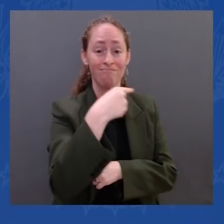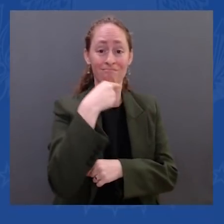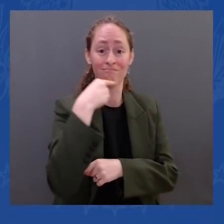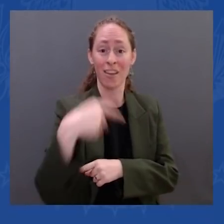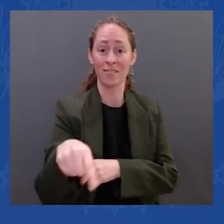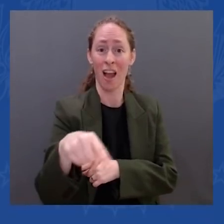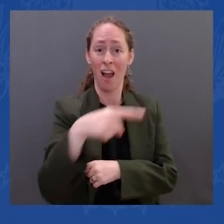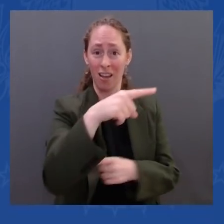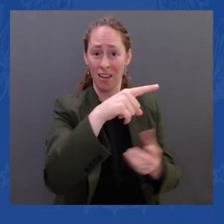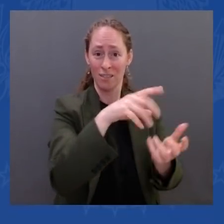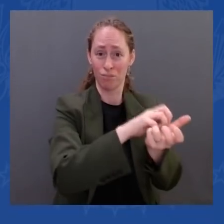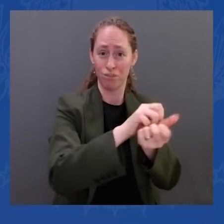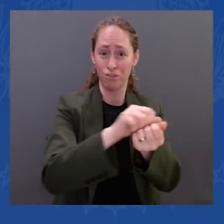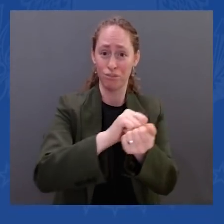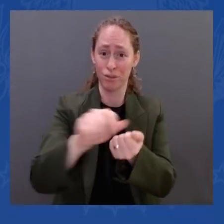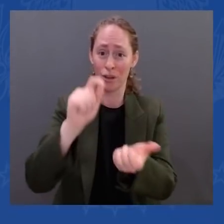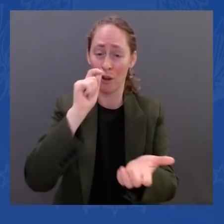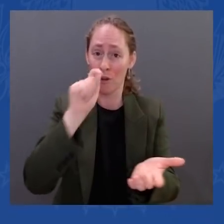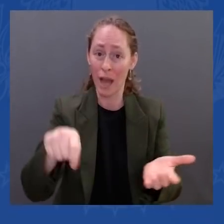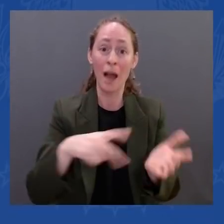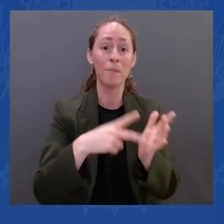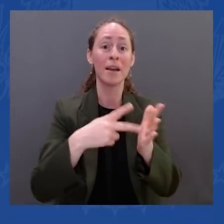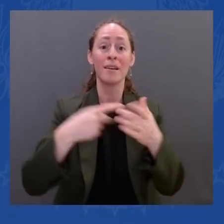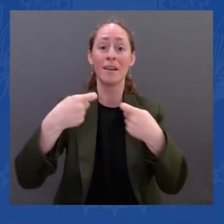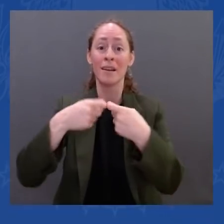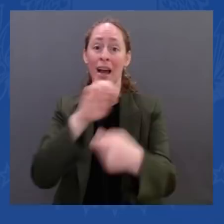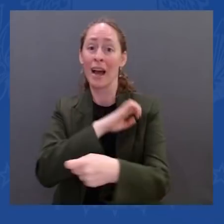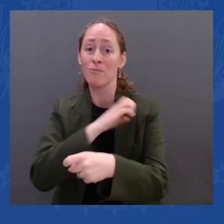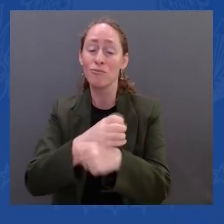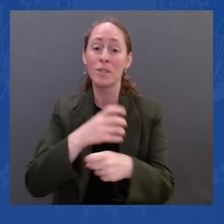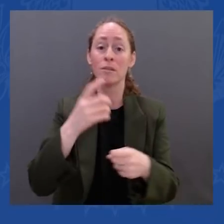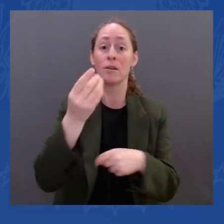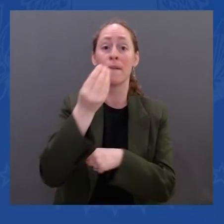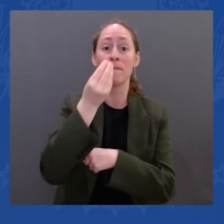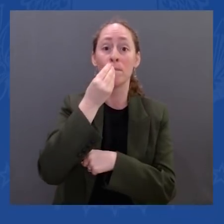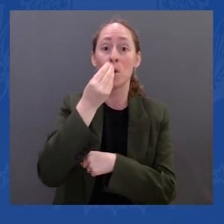we confirmed that we shall respond through coordination